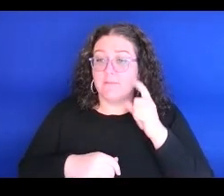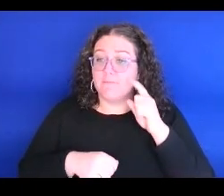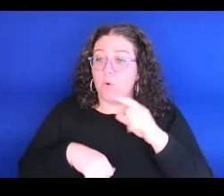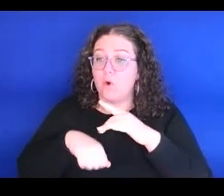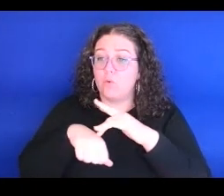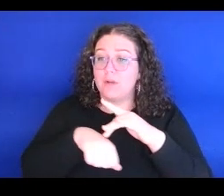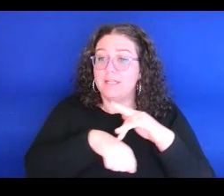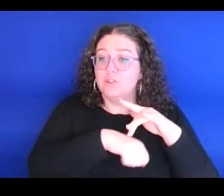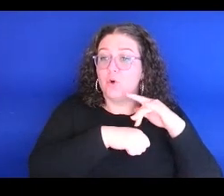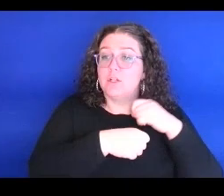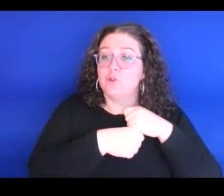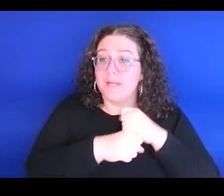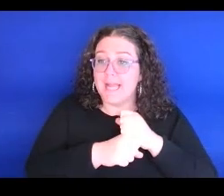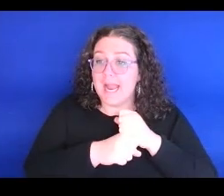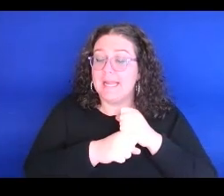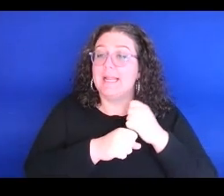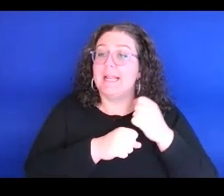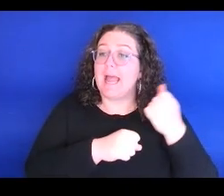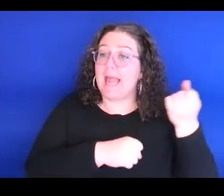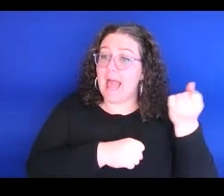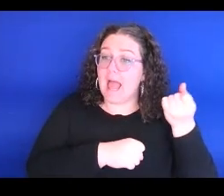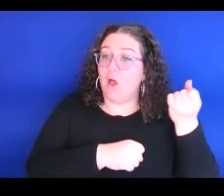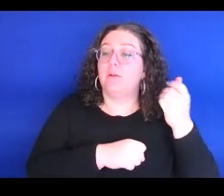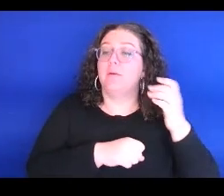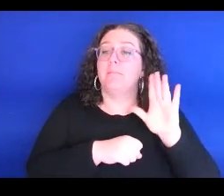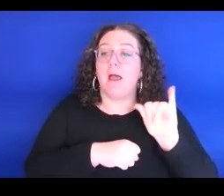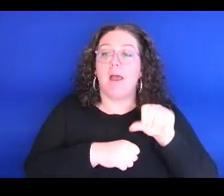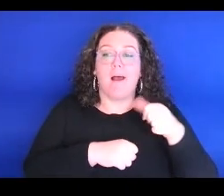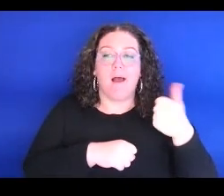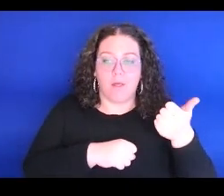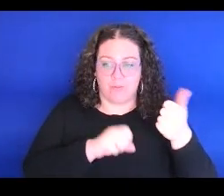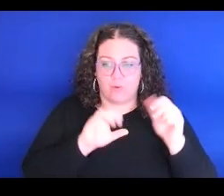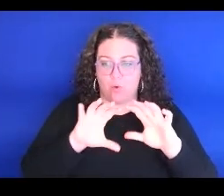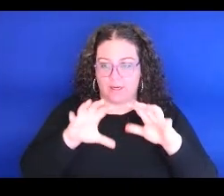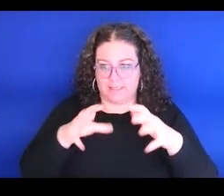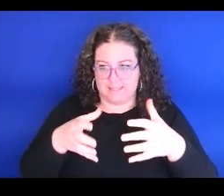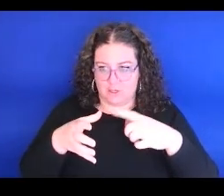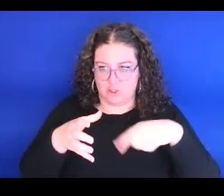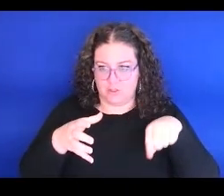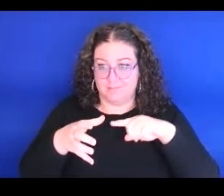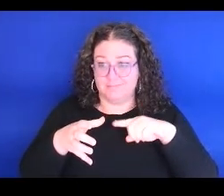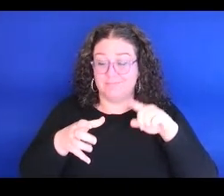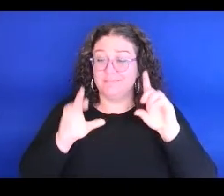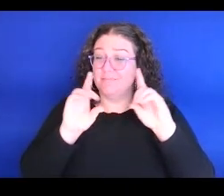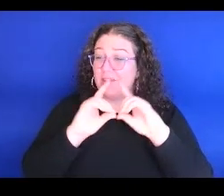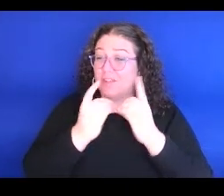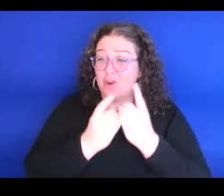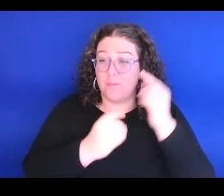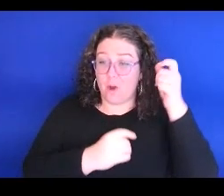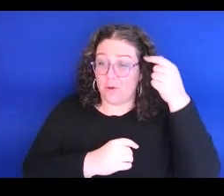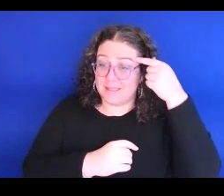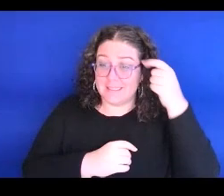public or private organization. The Department does not control or guarantee the accuracy,